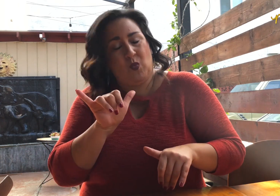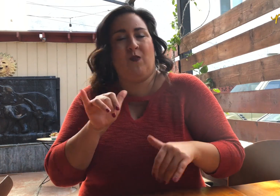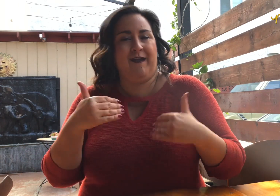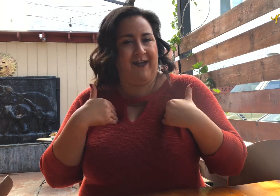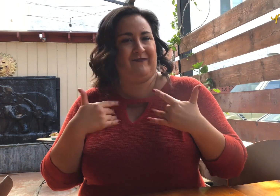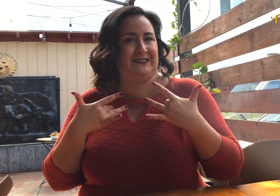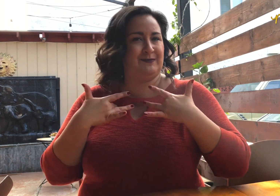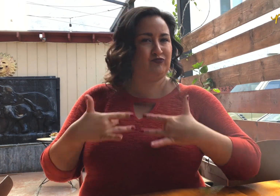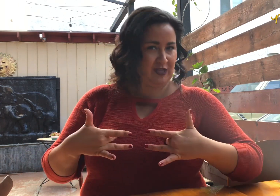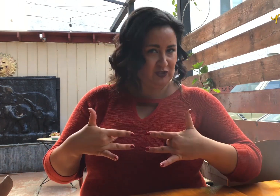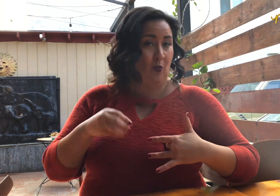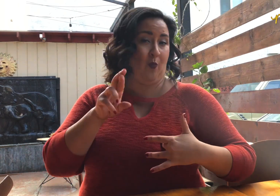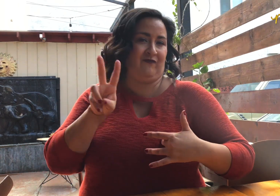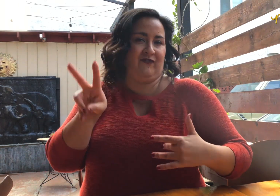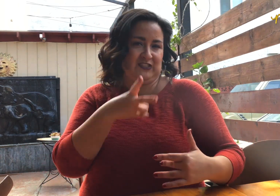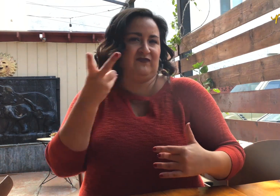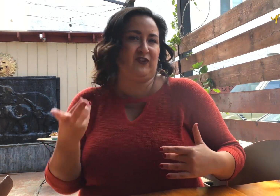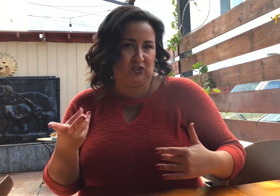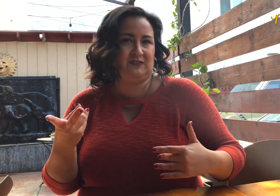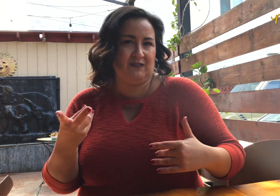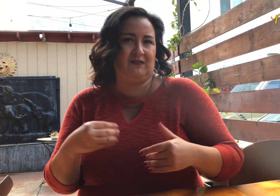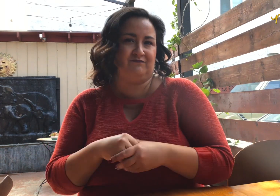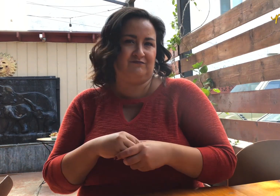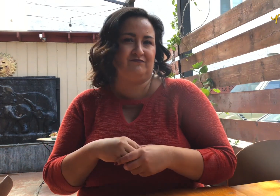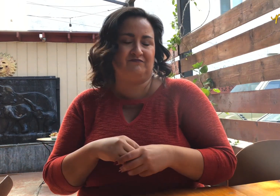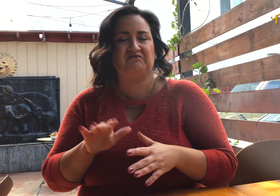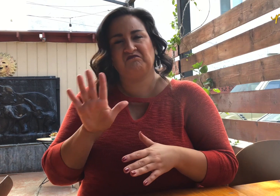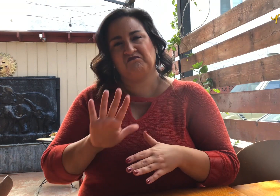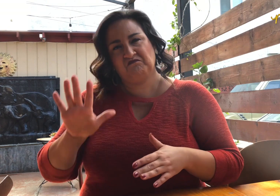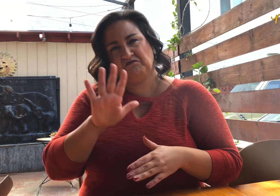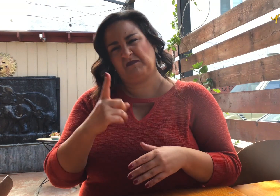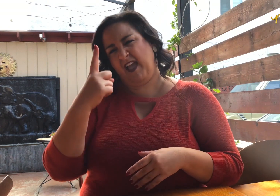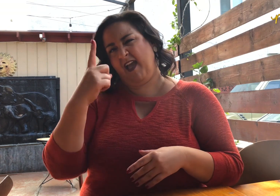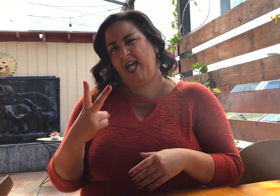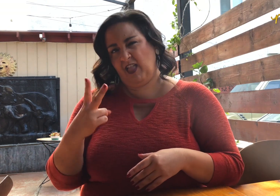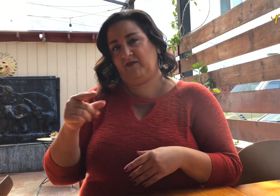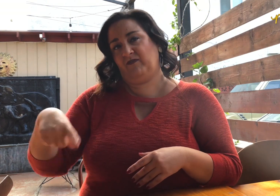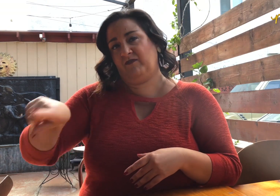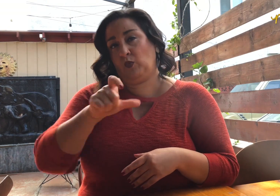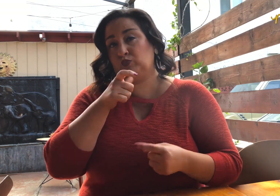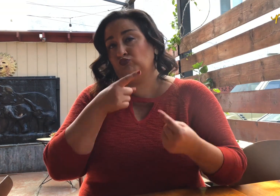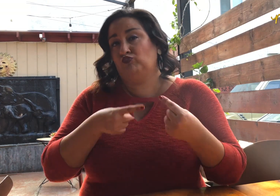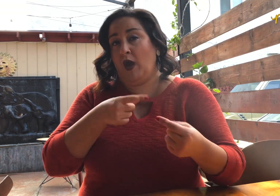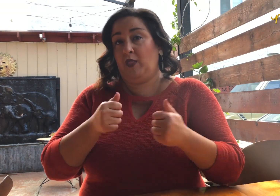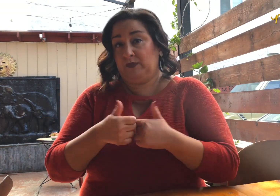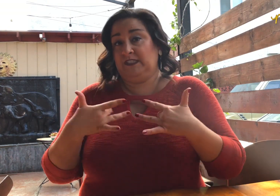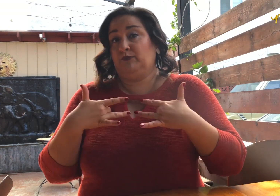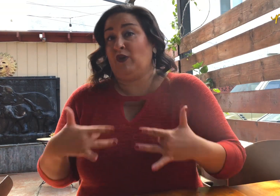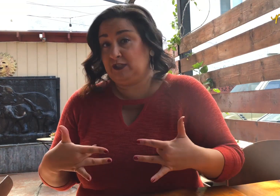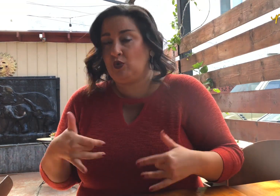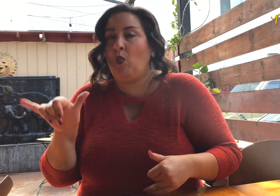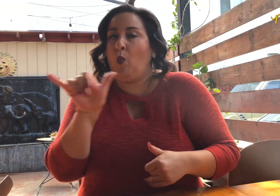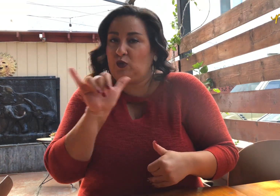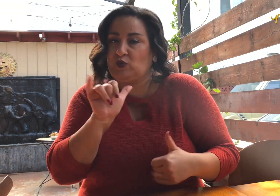suffer from depression or vice versa. Nearly one-half of those diagnosed with depression